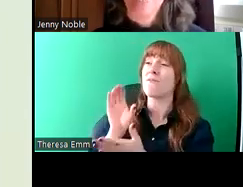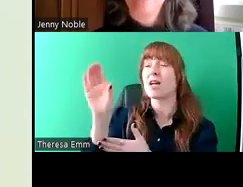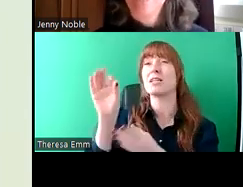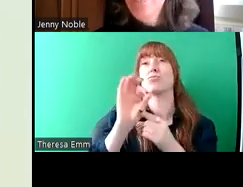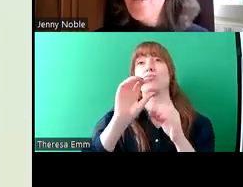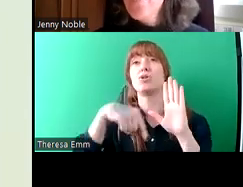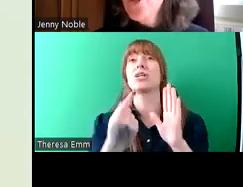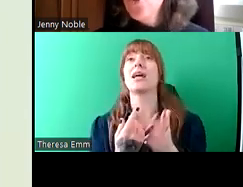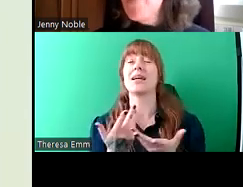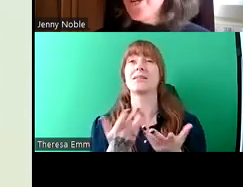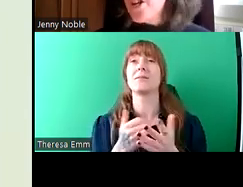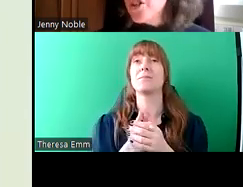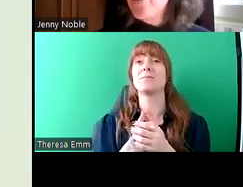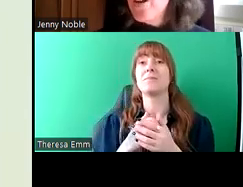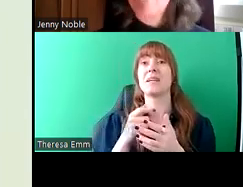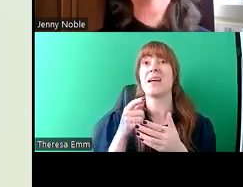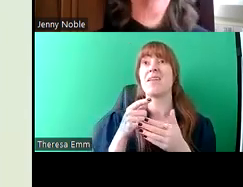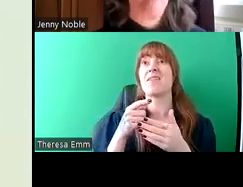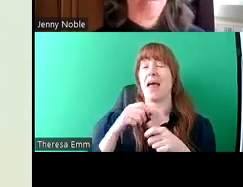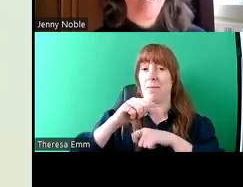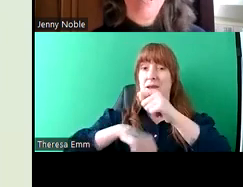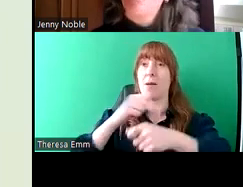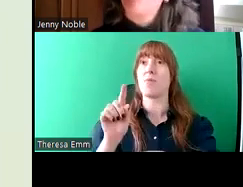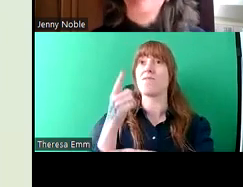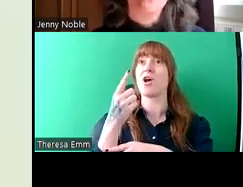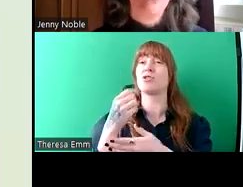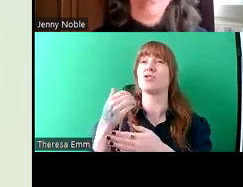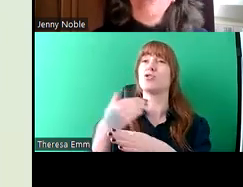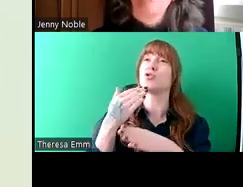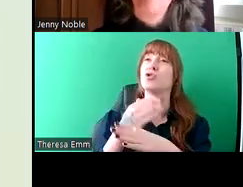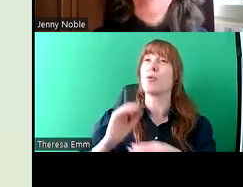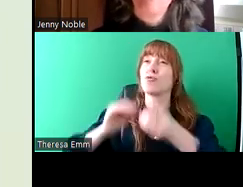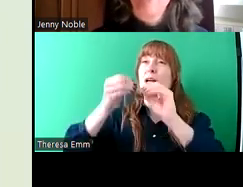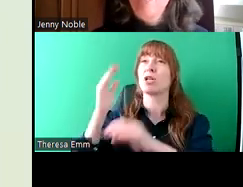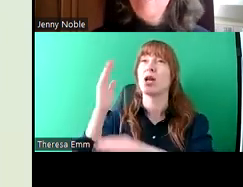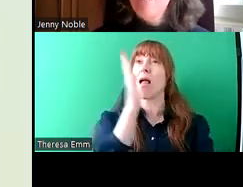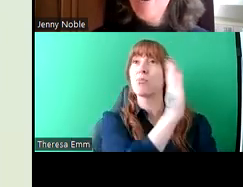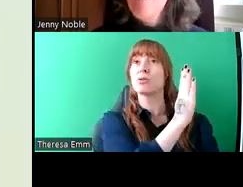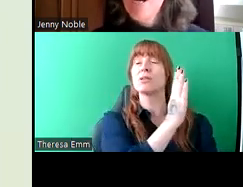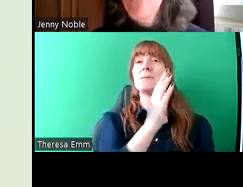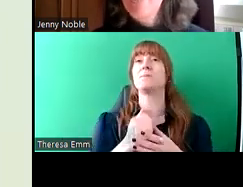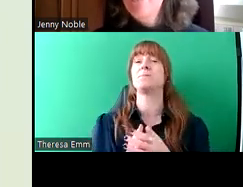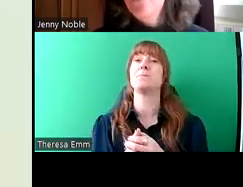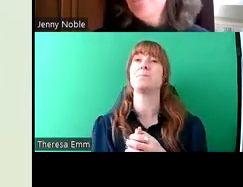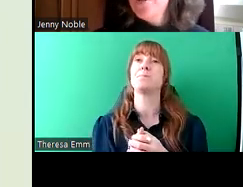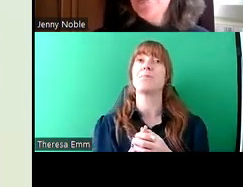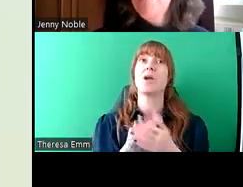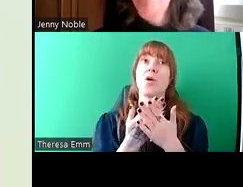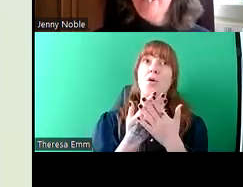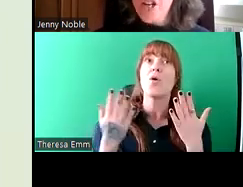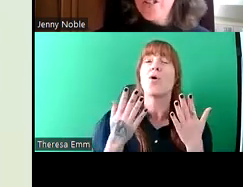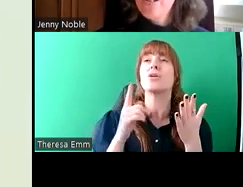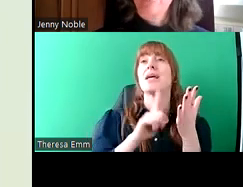led to the first job creation at the library. We have got a lot of rare LGBTQ+ publications,